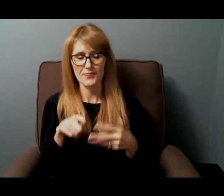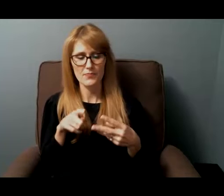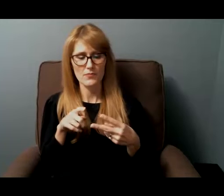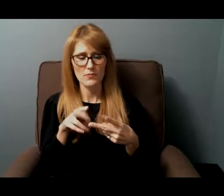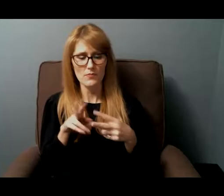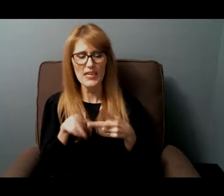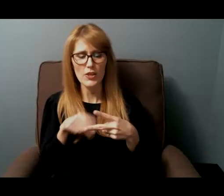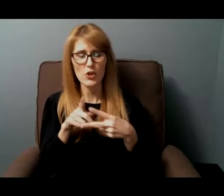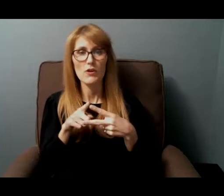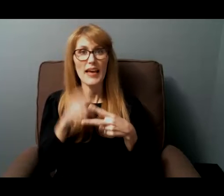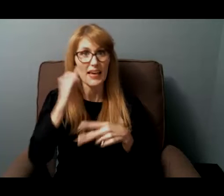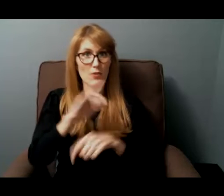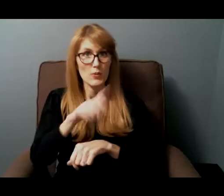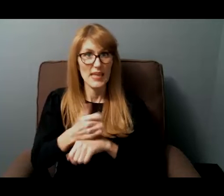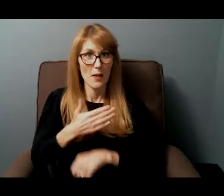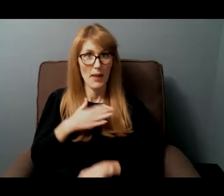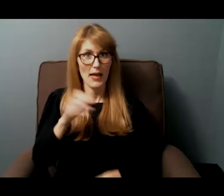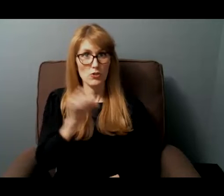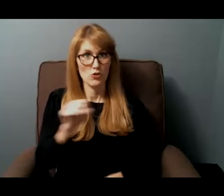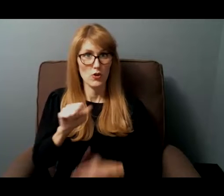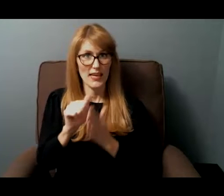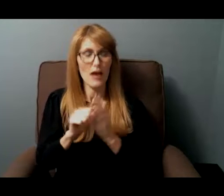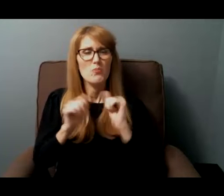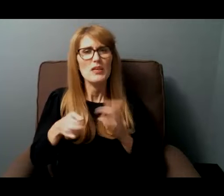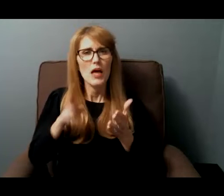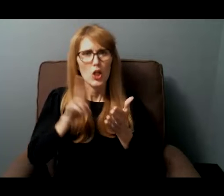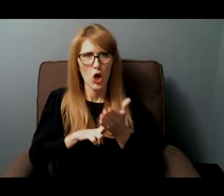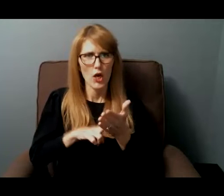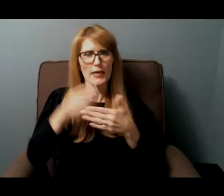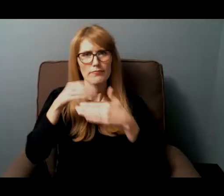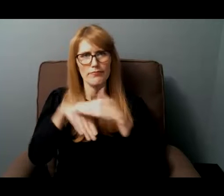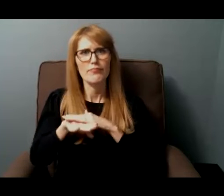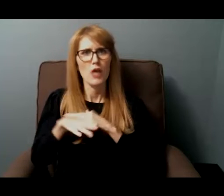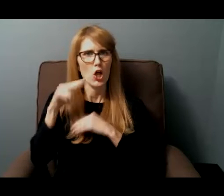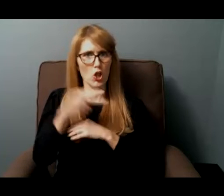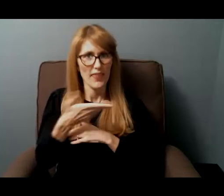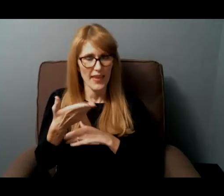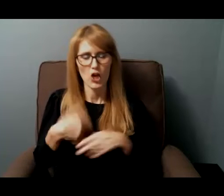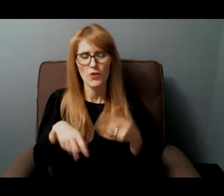Security account, you can look in and look at it there. You can also call Social Security and ask